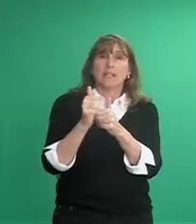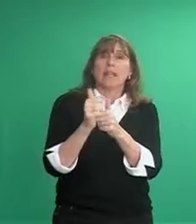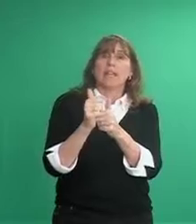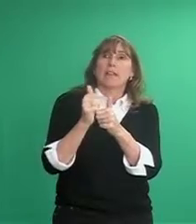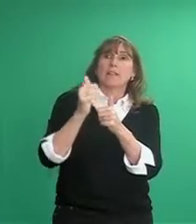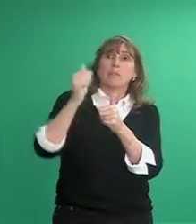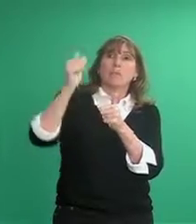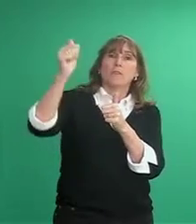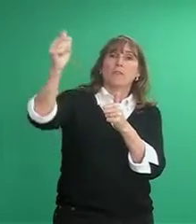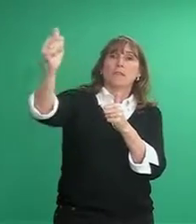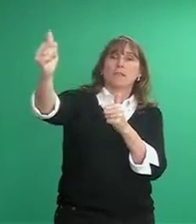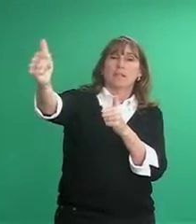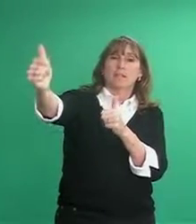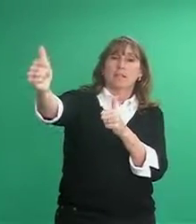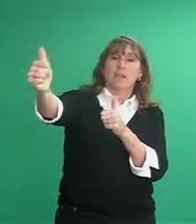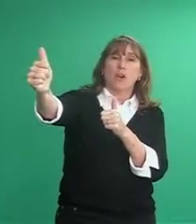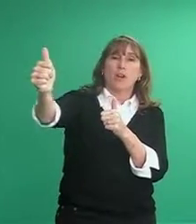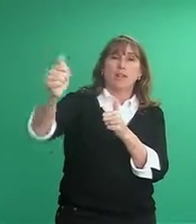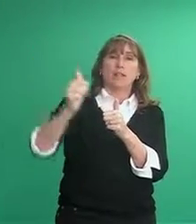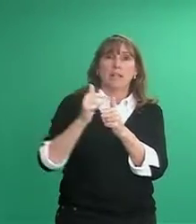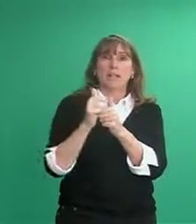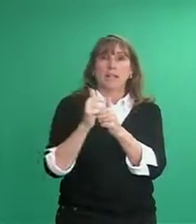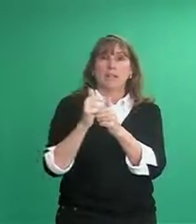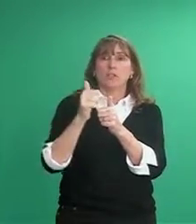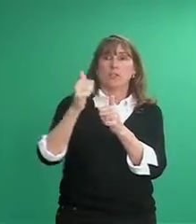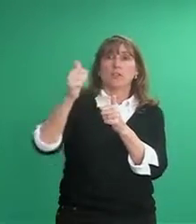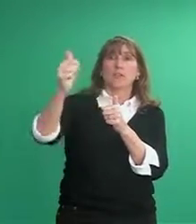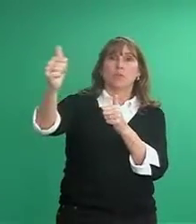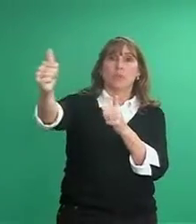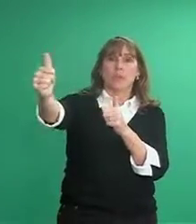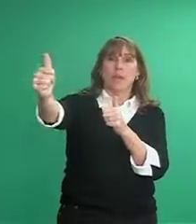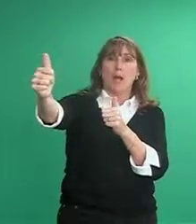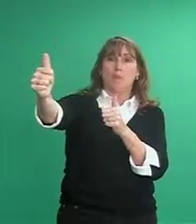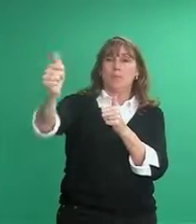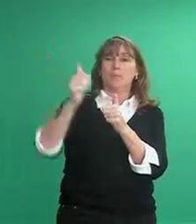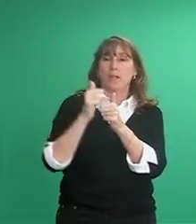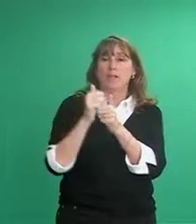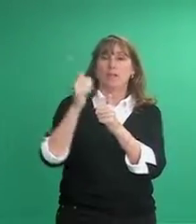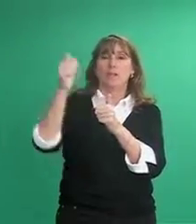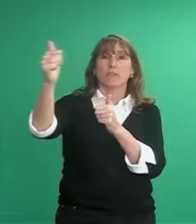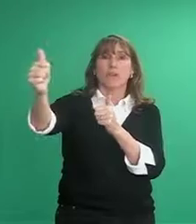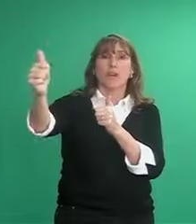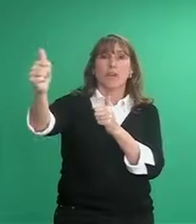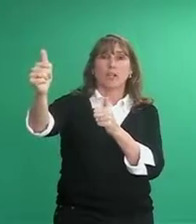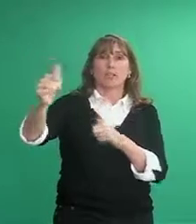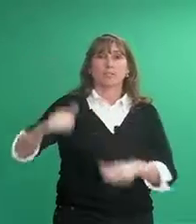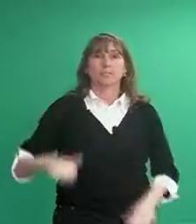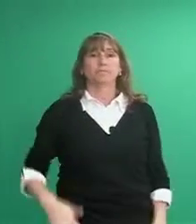and then you move it, far again your head will go the opposite way. far